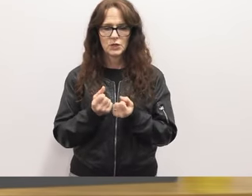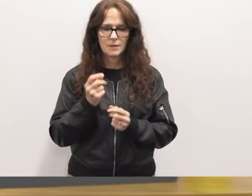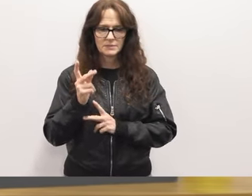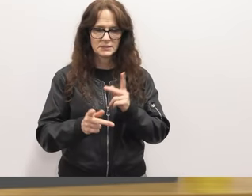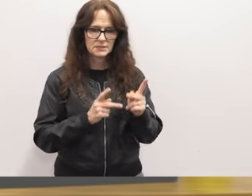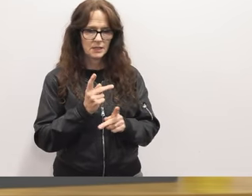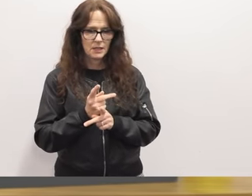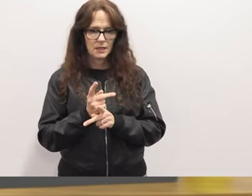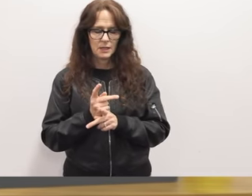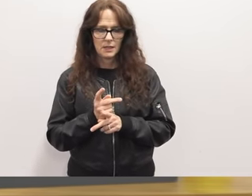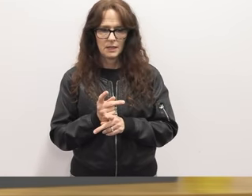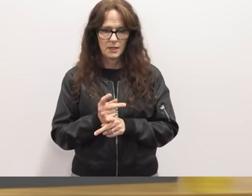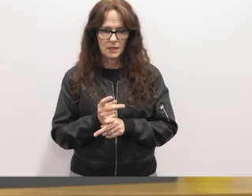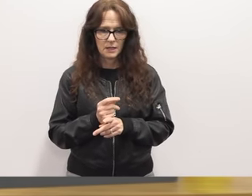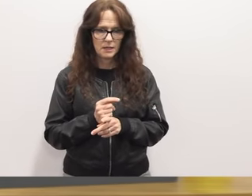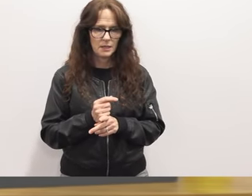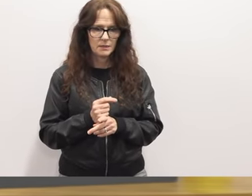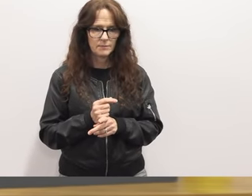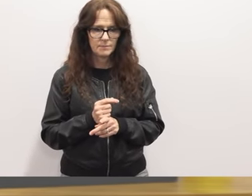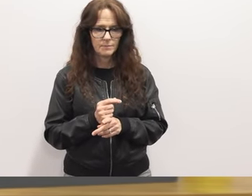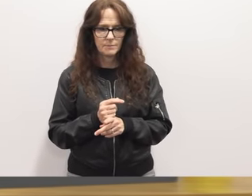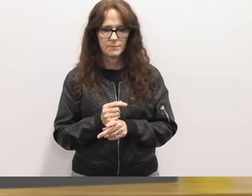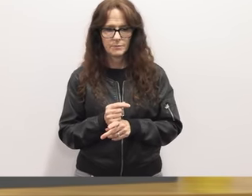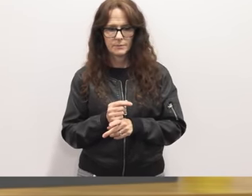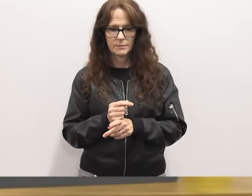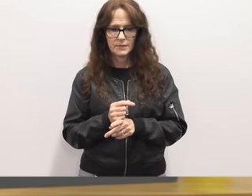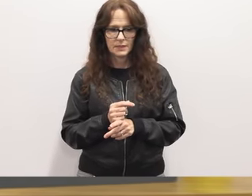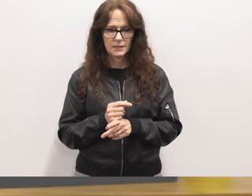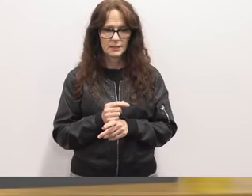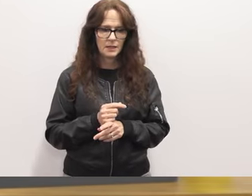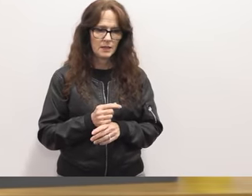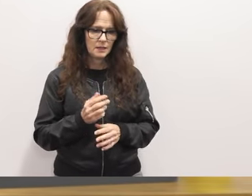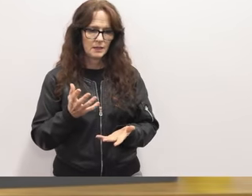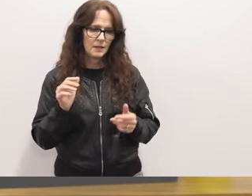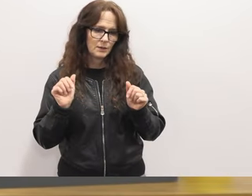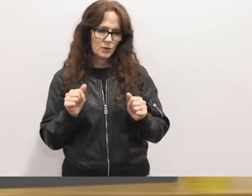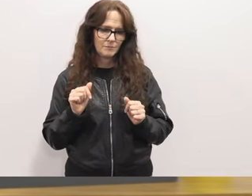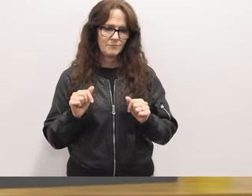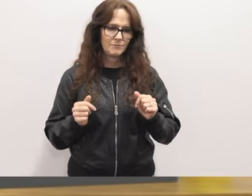So some of this is a little clumsy to say the least for me.